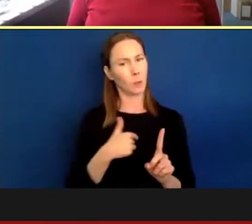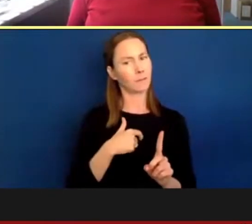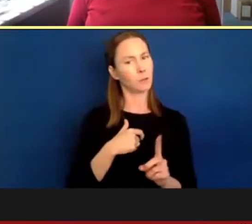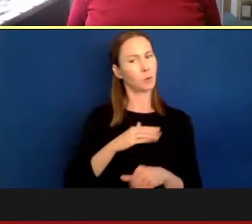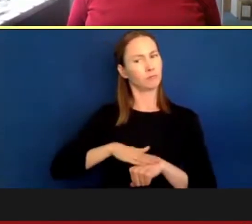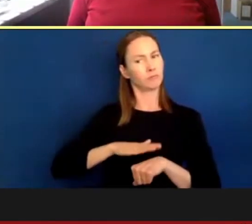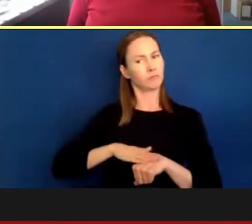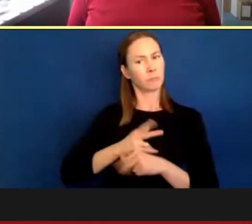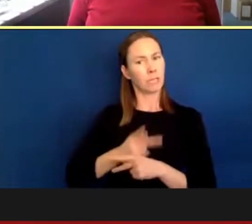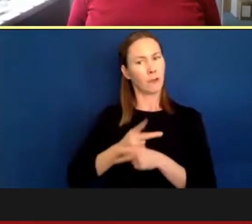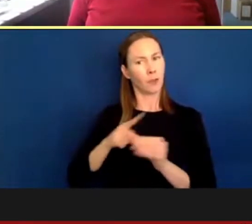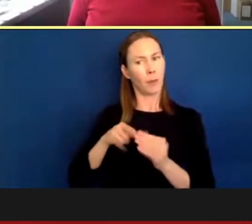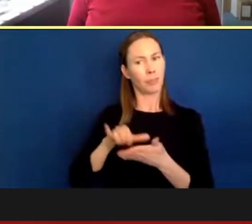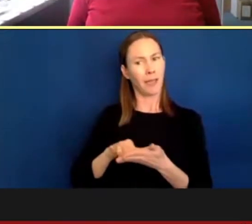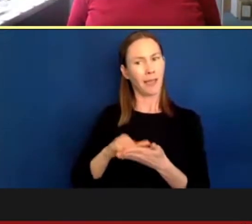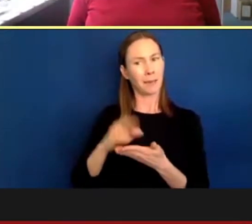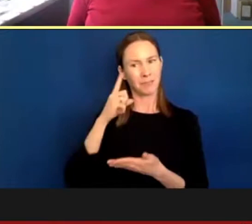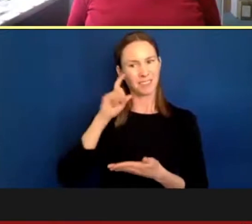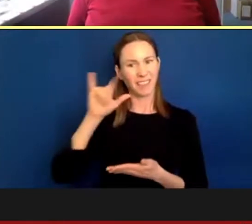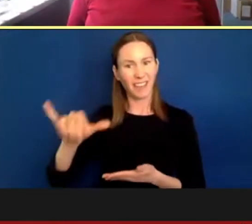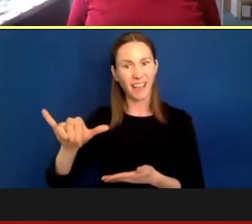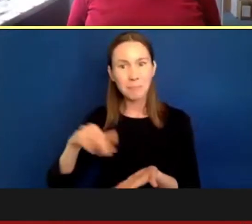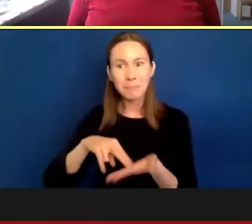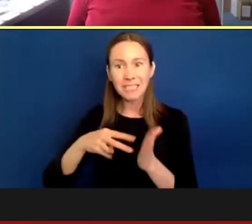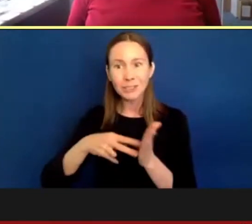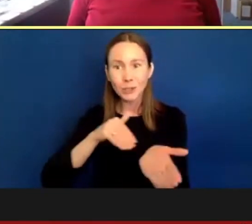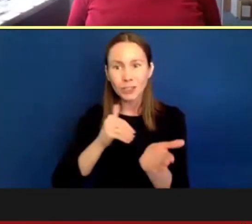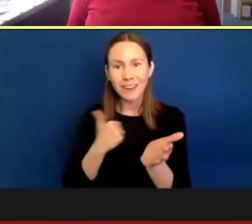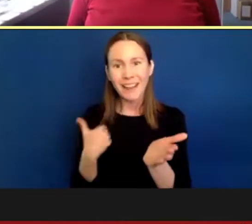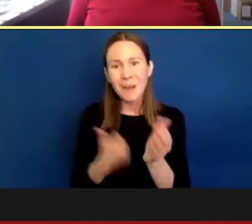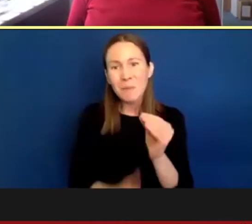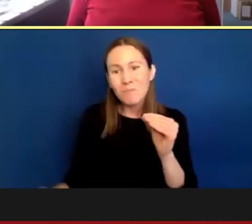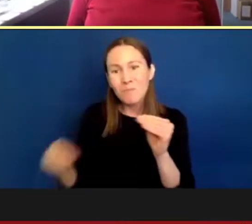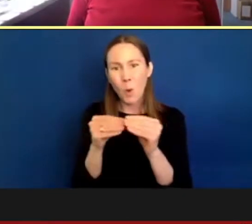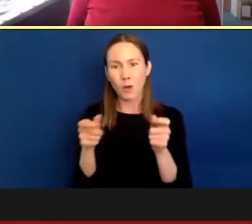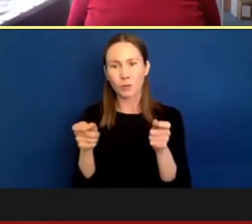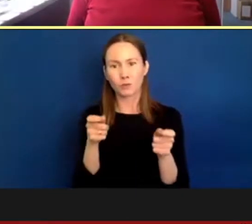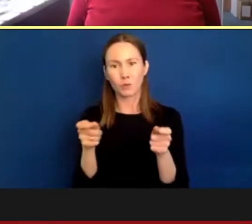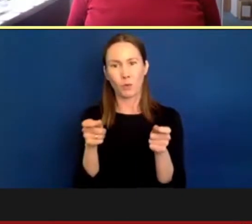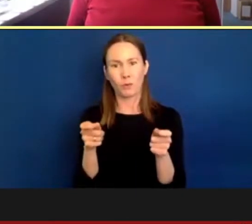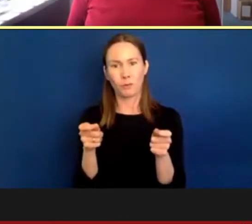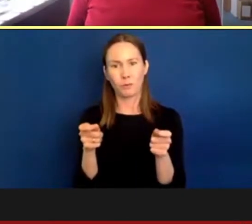Because you're getting into doctors having more control and undermining our movement